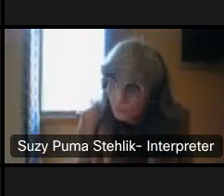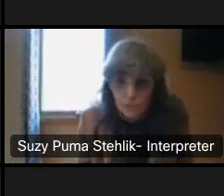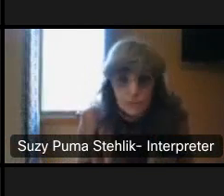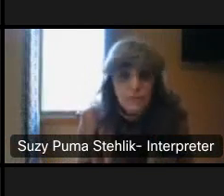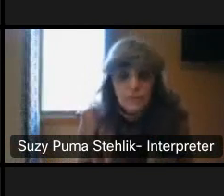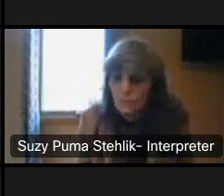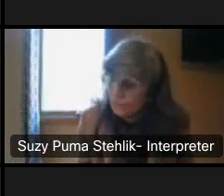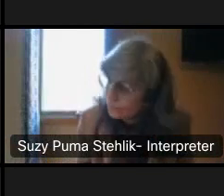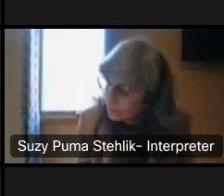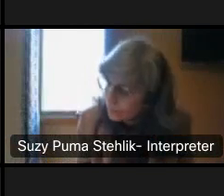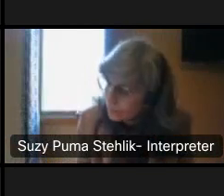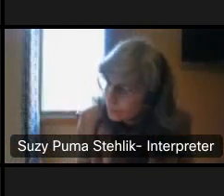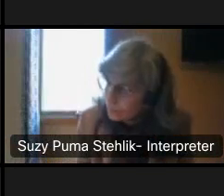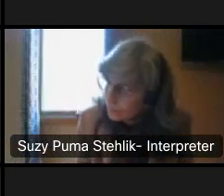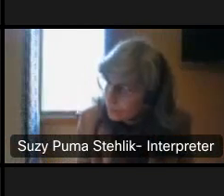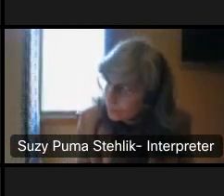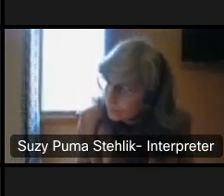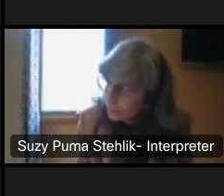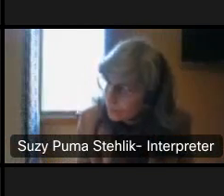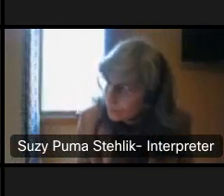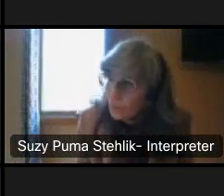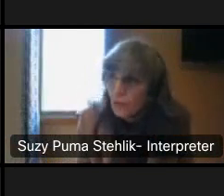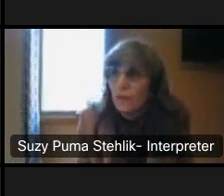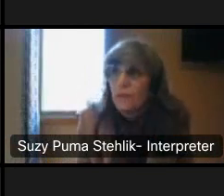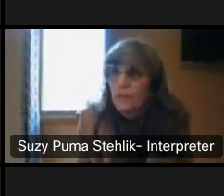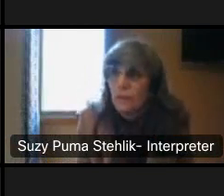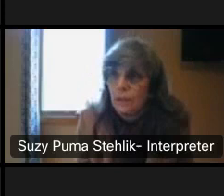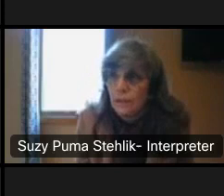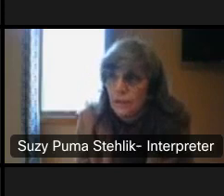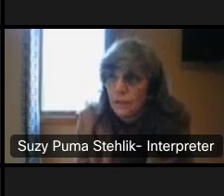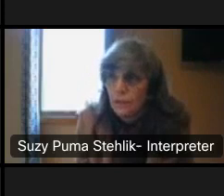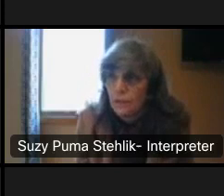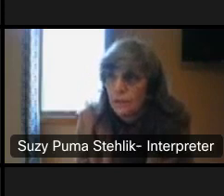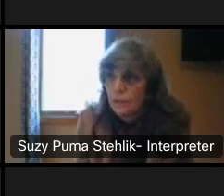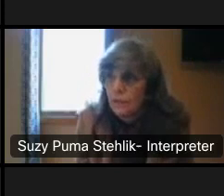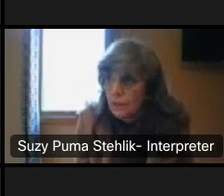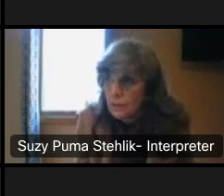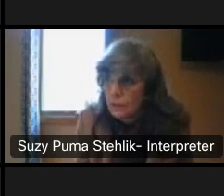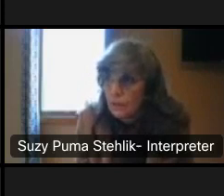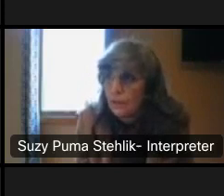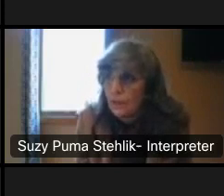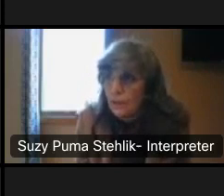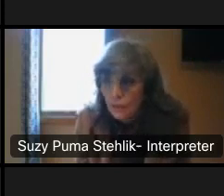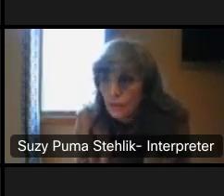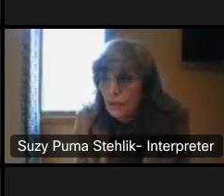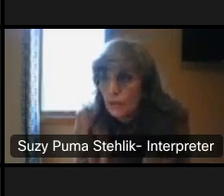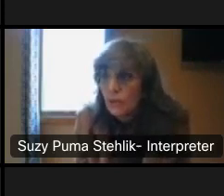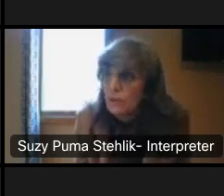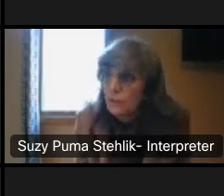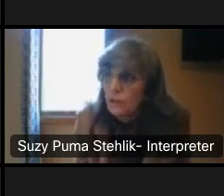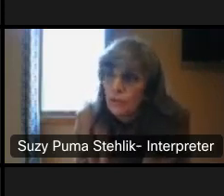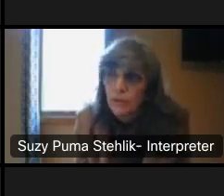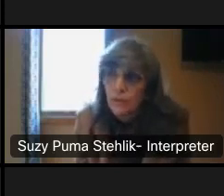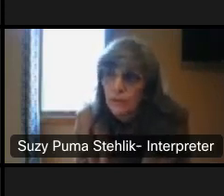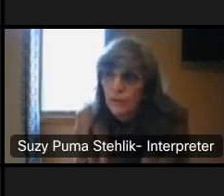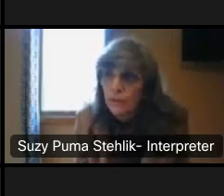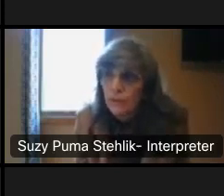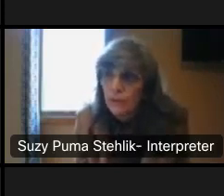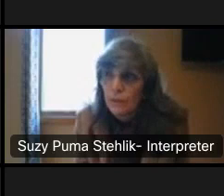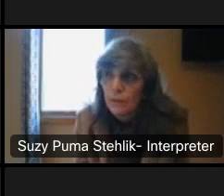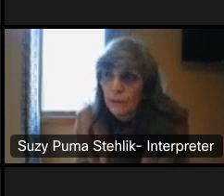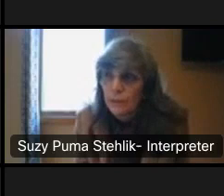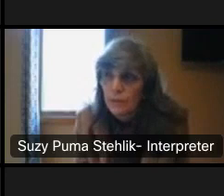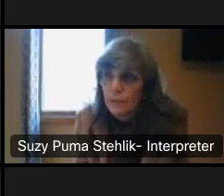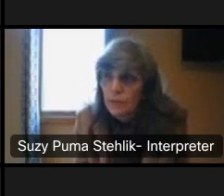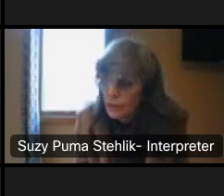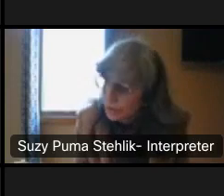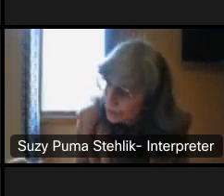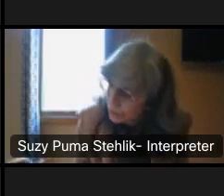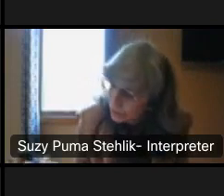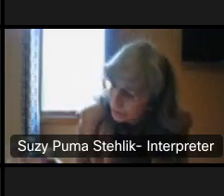Subject buildings, a 3 unit apartment, building and efficiently the parts of international efficient with the 3 species.